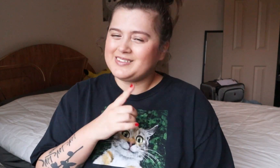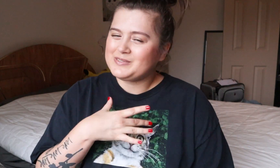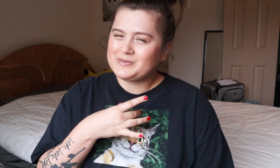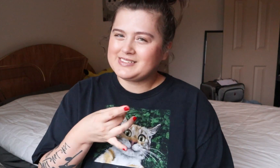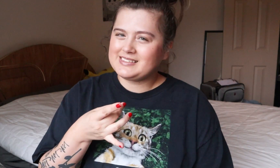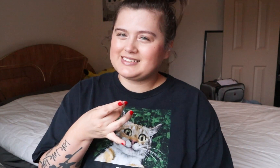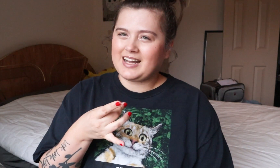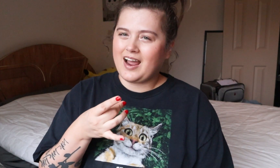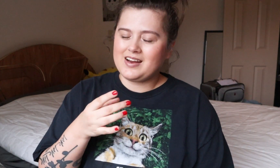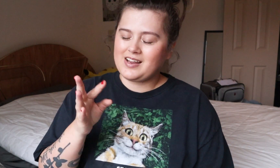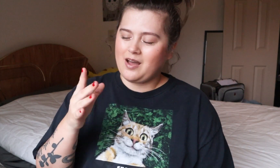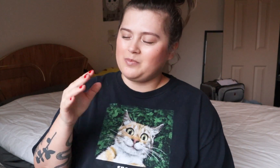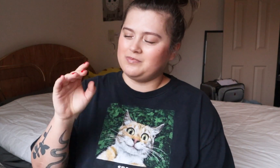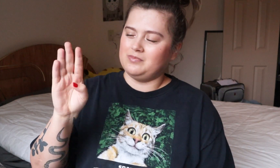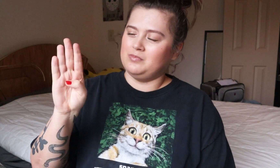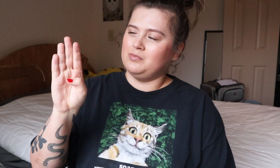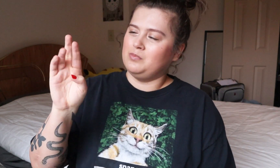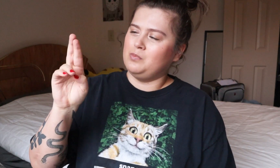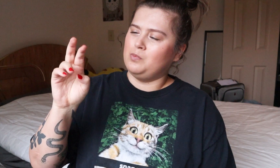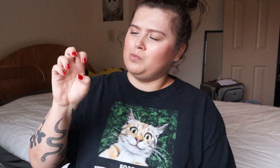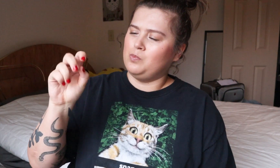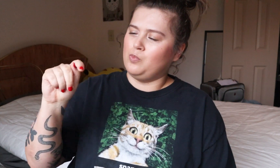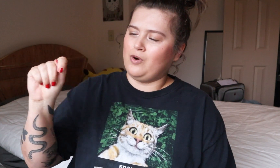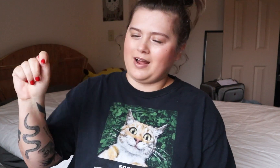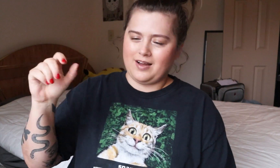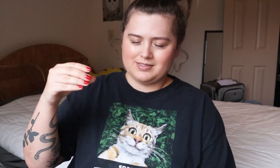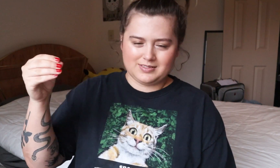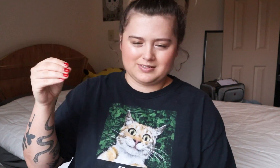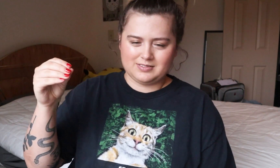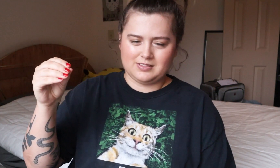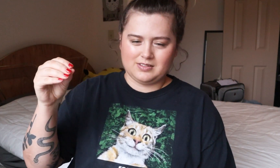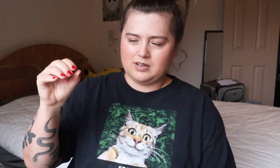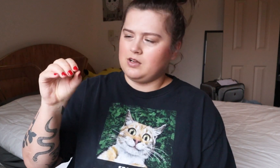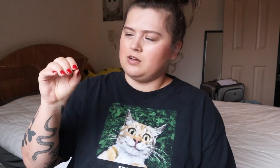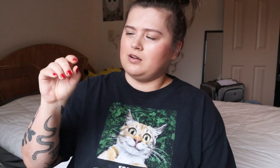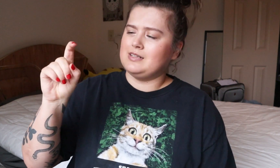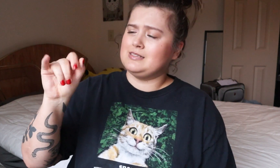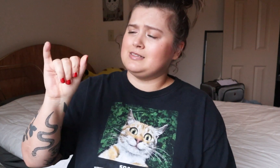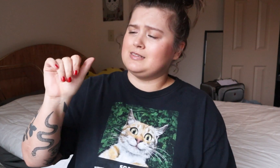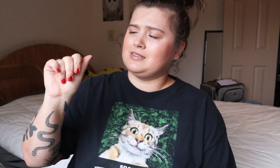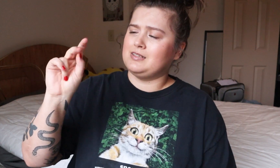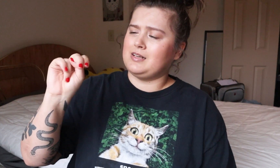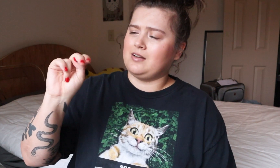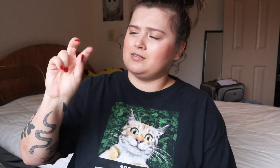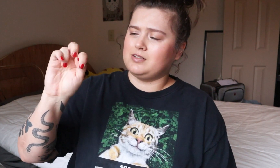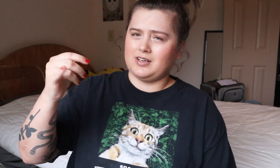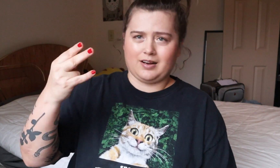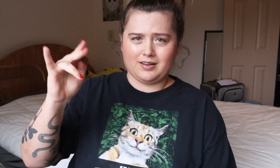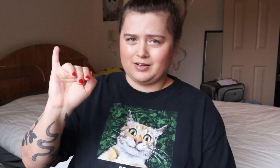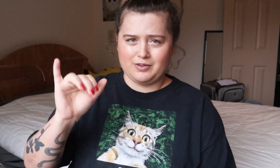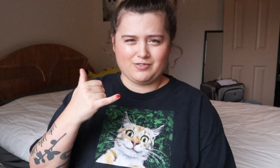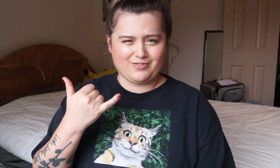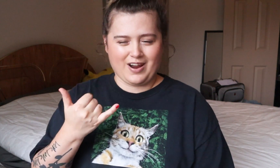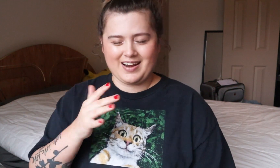So yeah, I really don't like Brett and Xanthi right now.